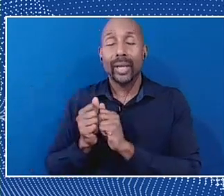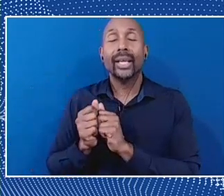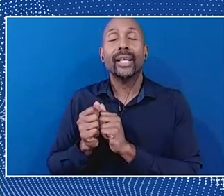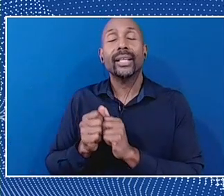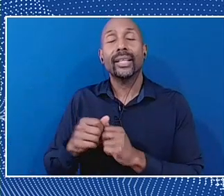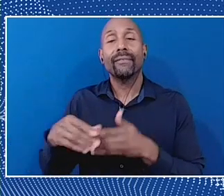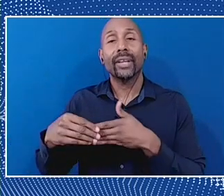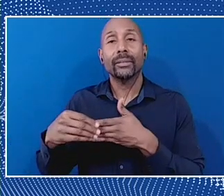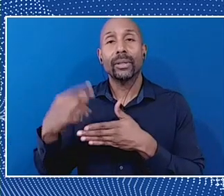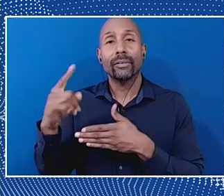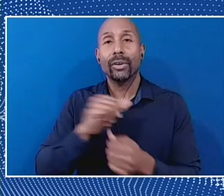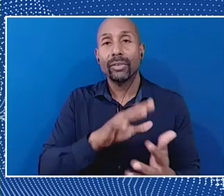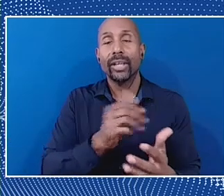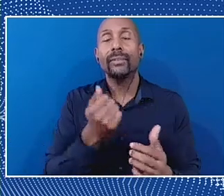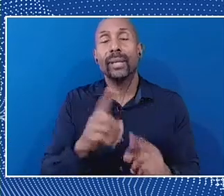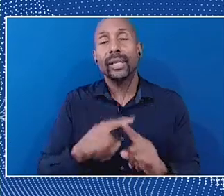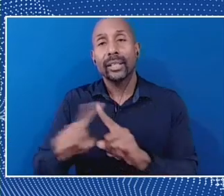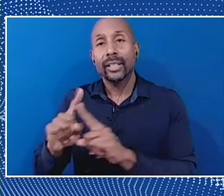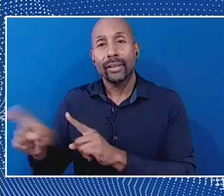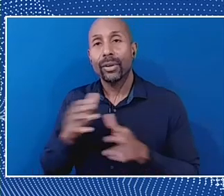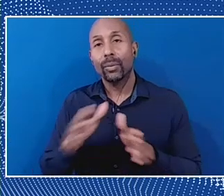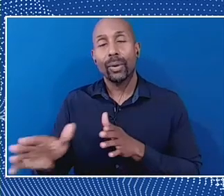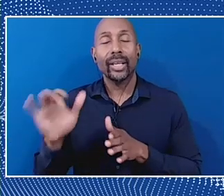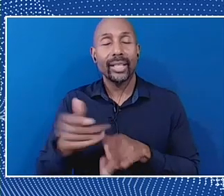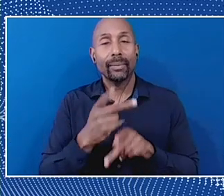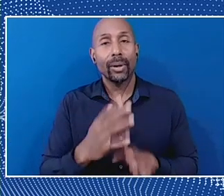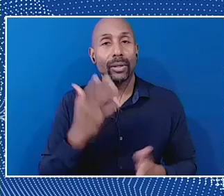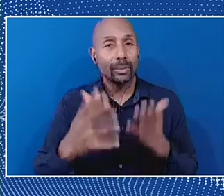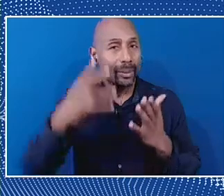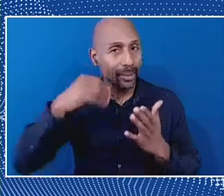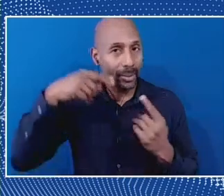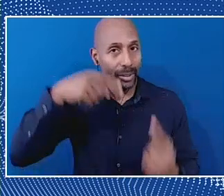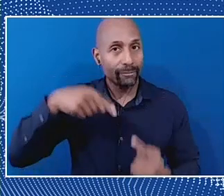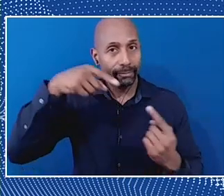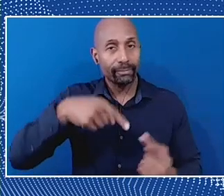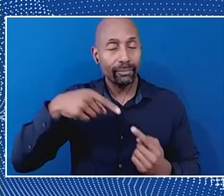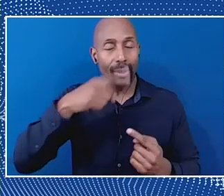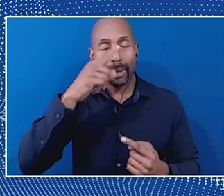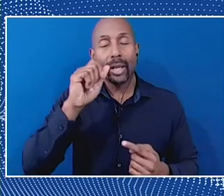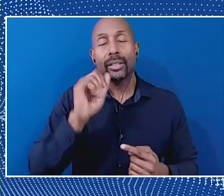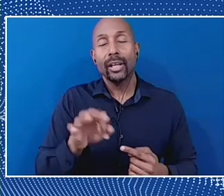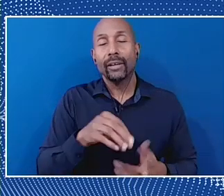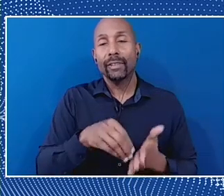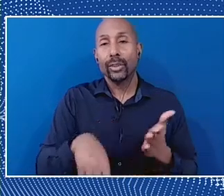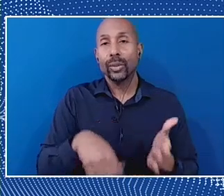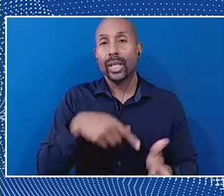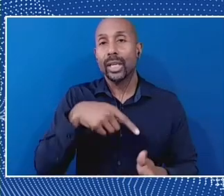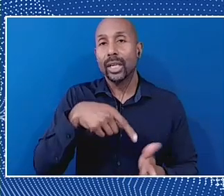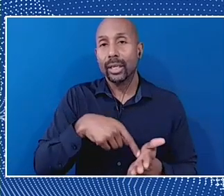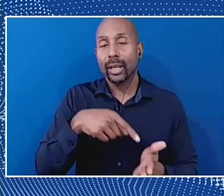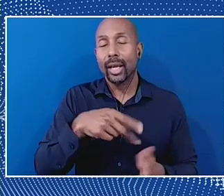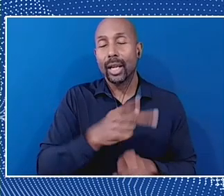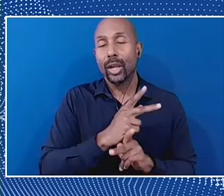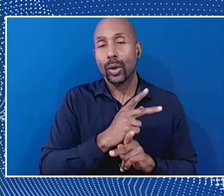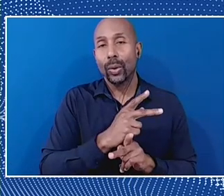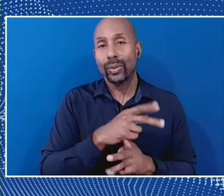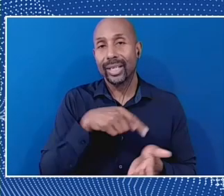myriad of ways that borrowers could experience hardship due to their student loan debt. For the millions of working people and families crushed under the